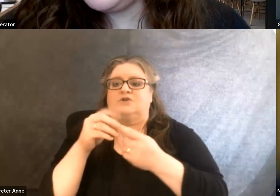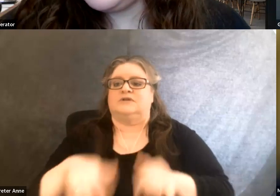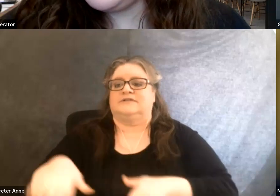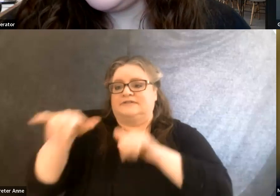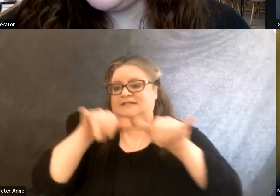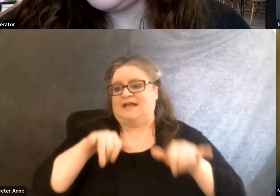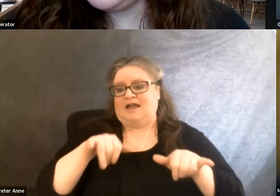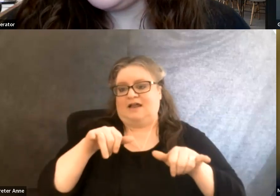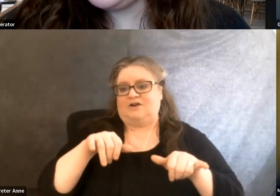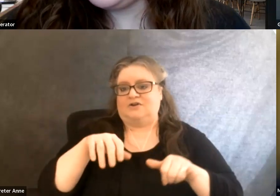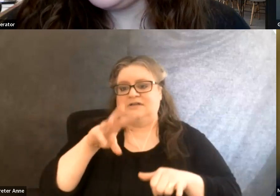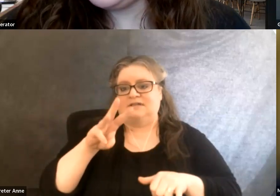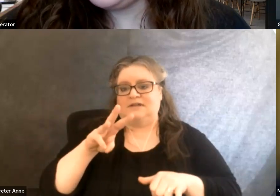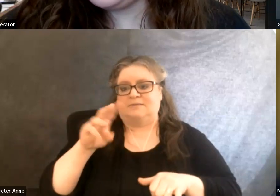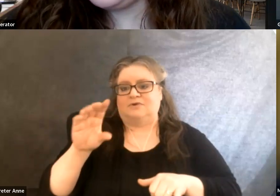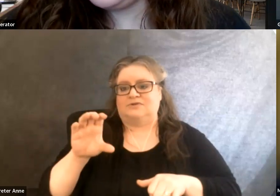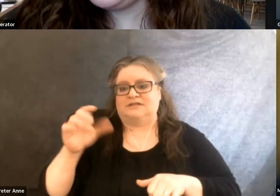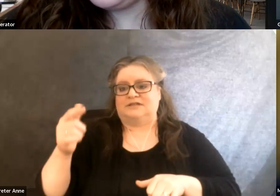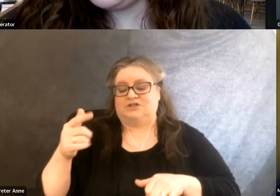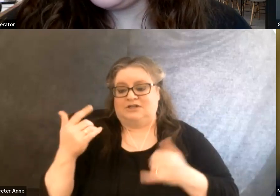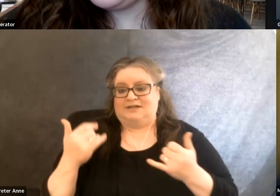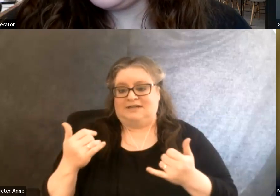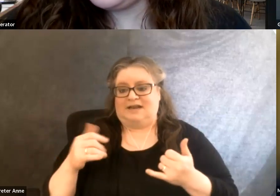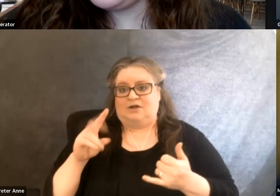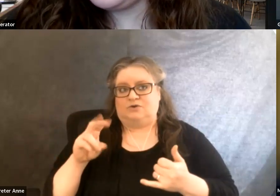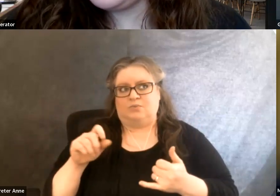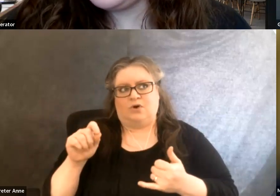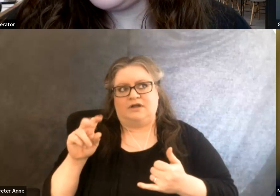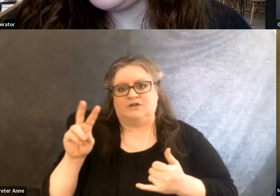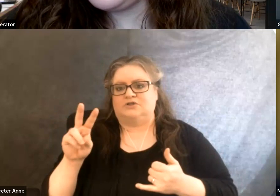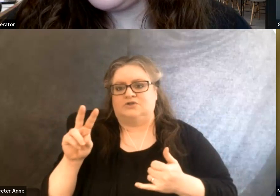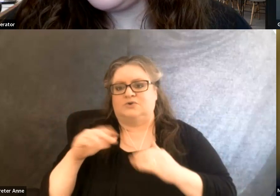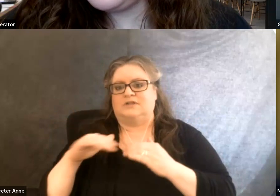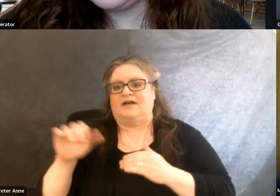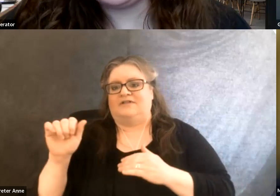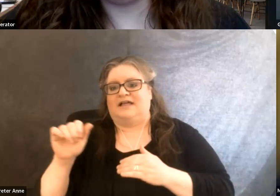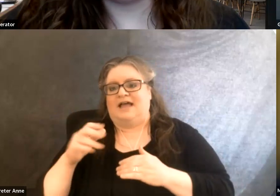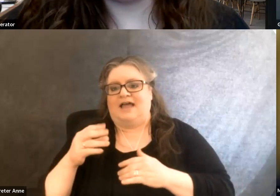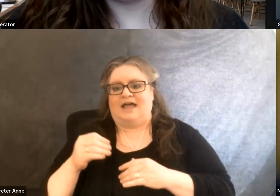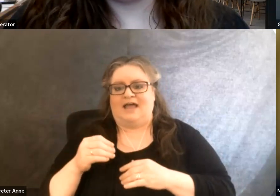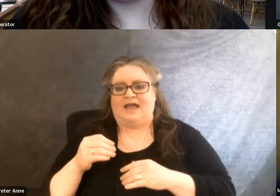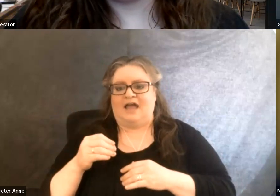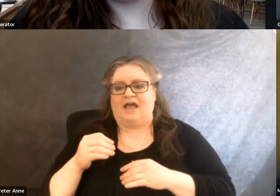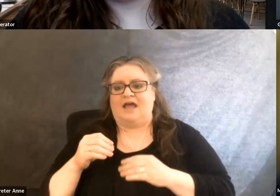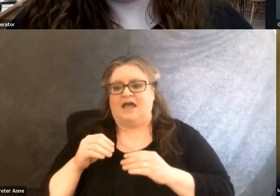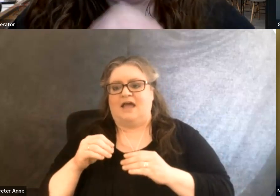the WCAG now at 2.2 level A and level AA